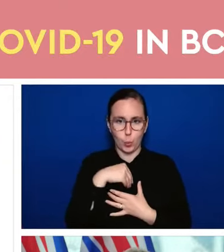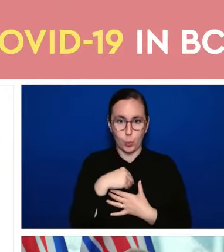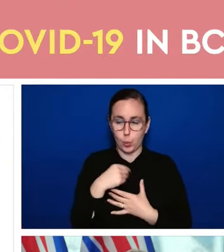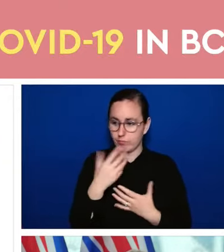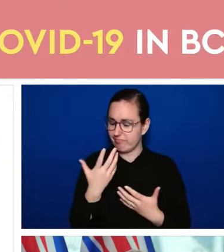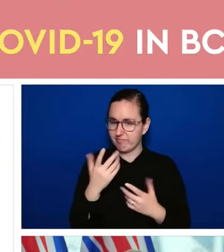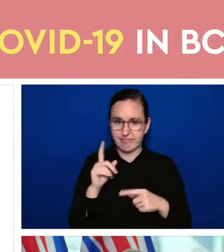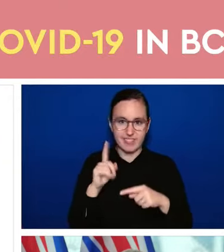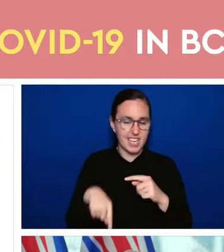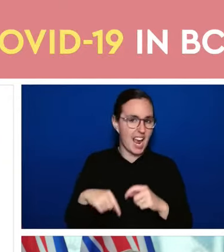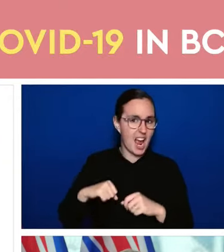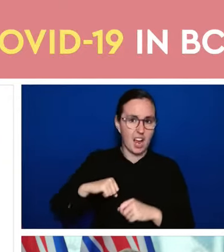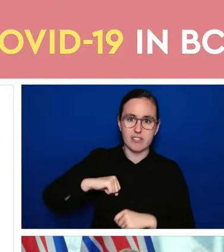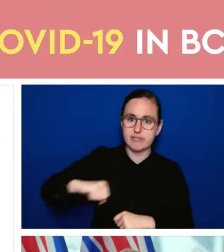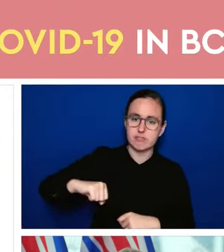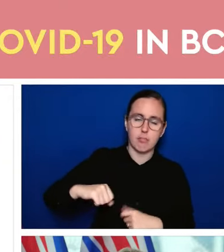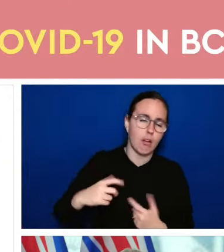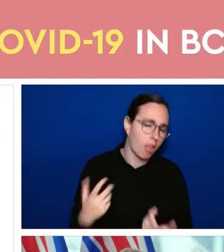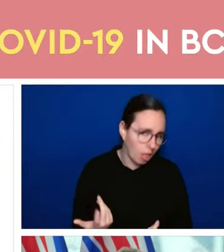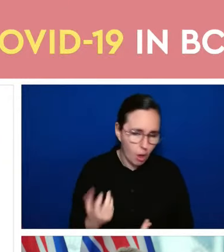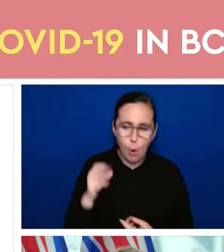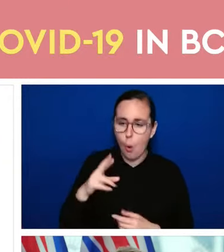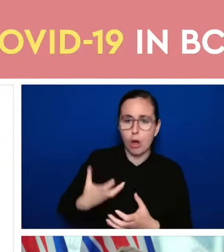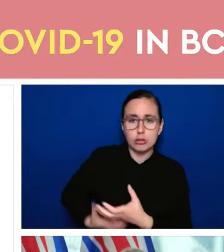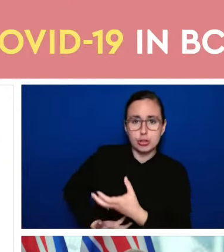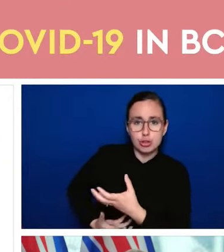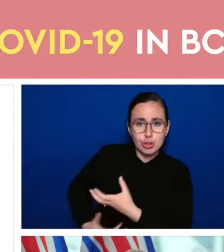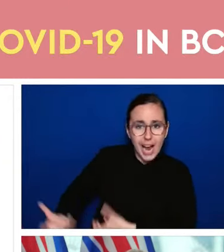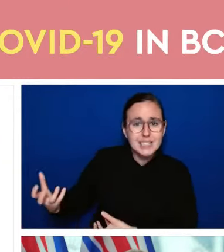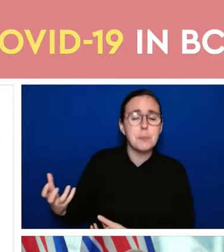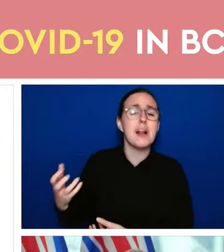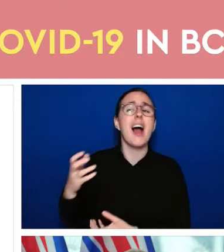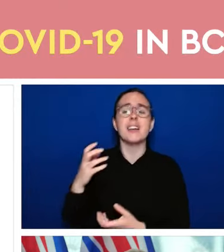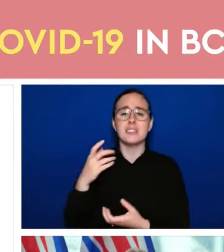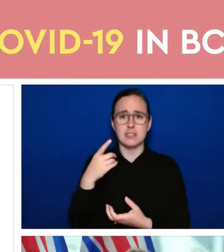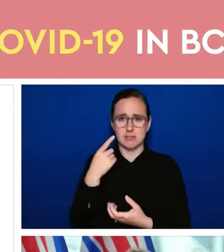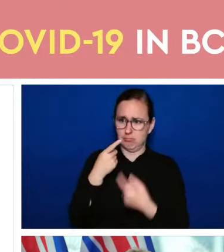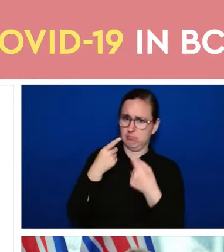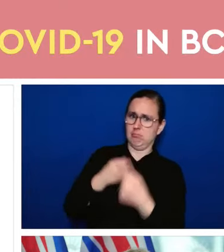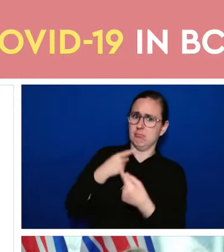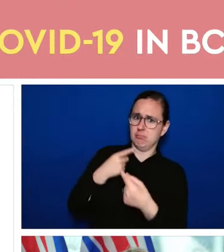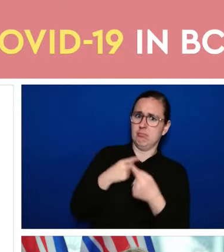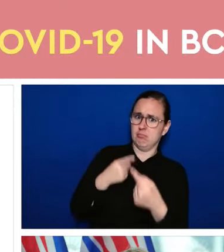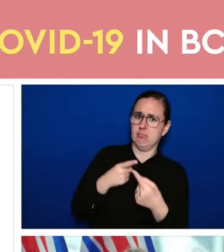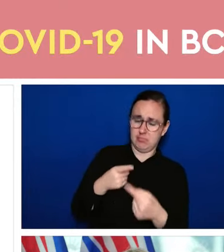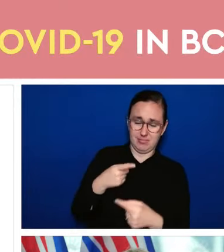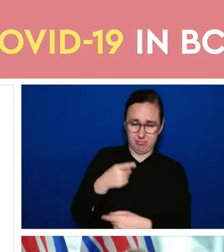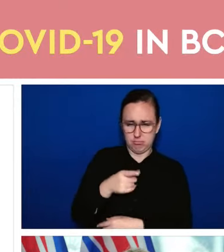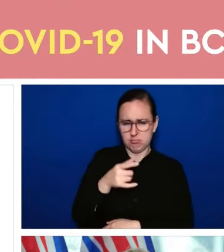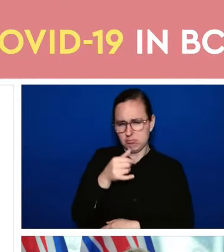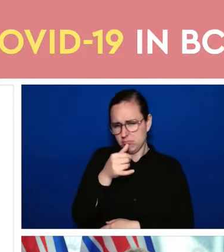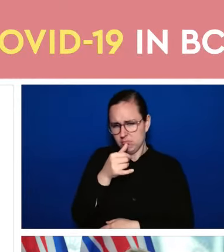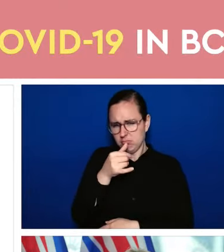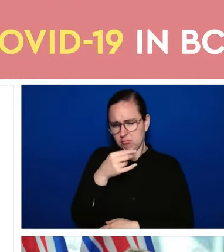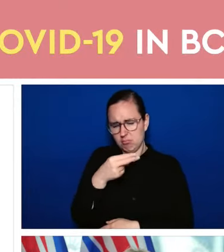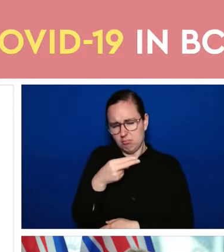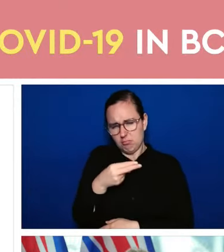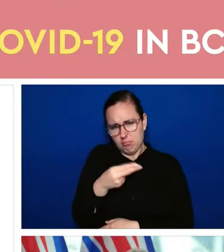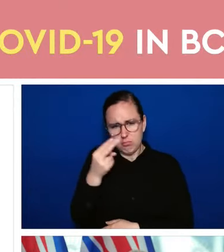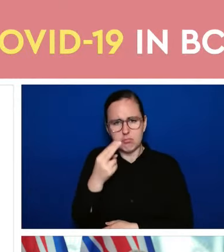loved ones. This viruses posted very signature reus risk Amazon